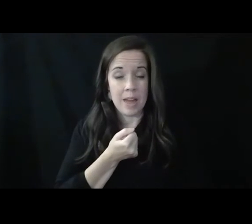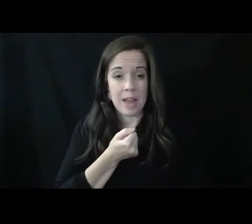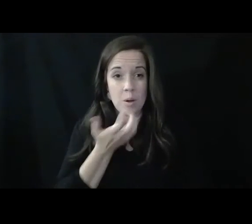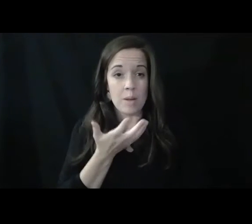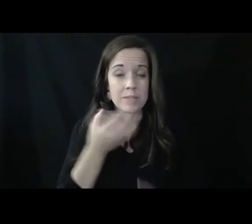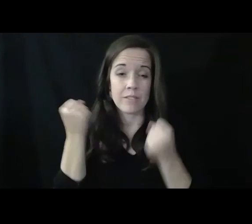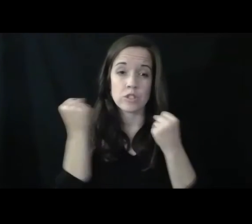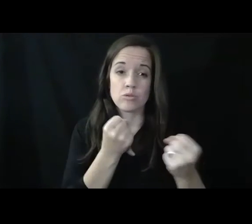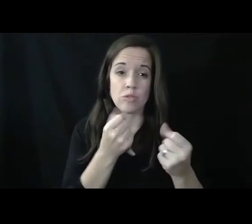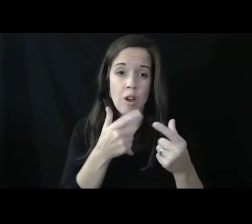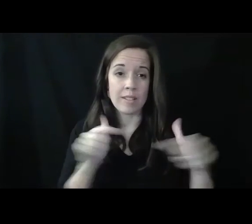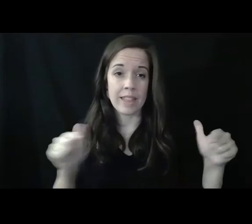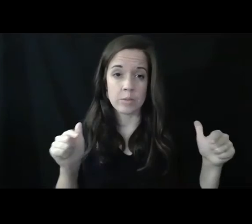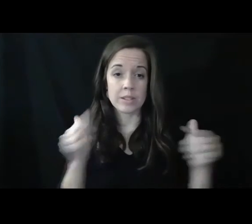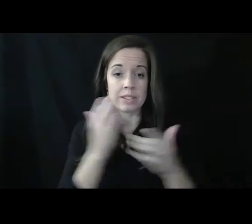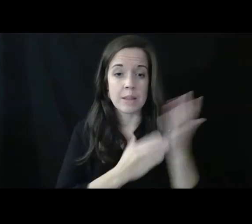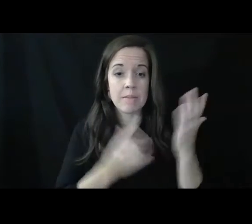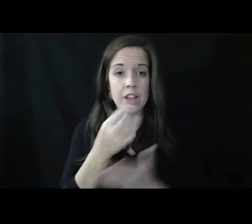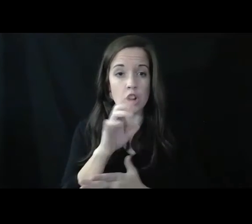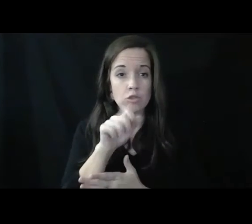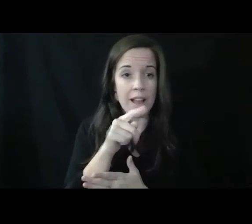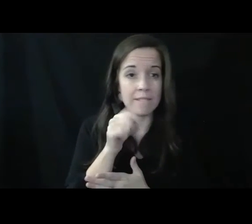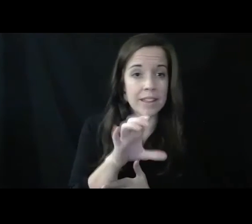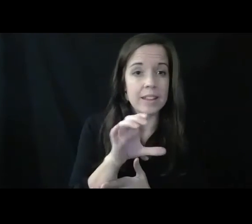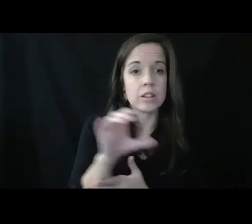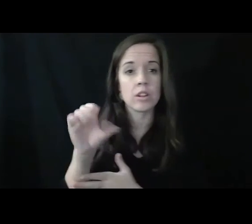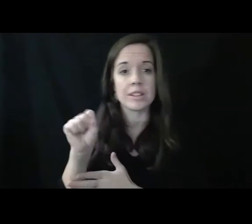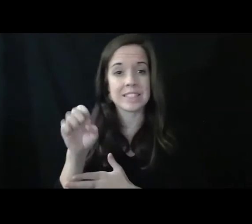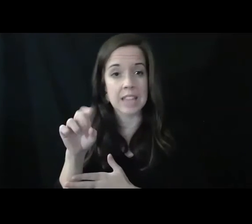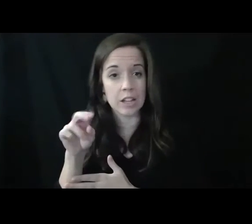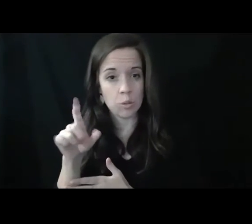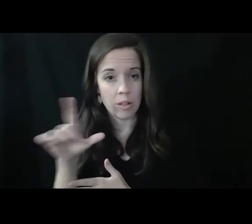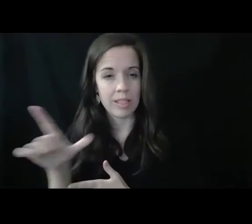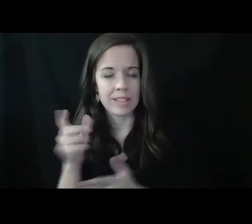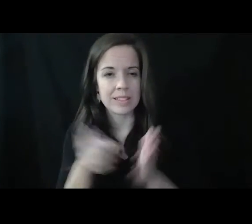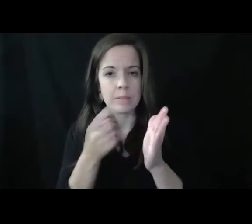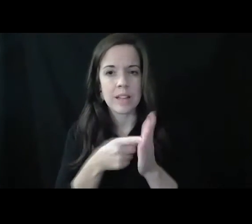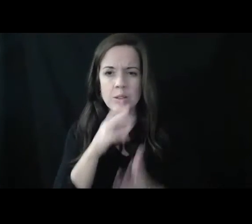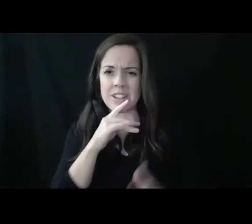some of it graphic or sexual, sometimes with slurs— Boy this is hard to get off!